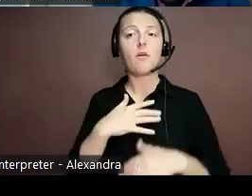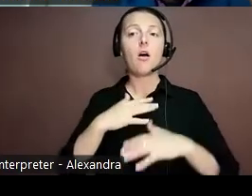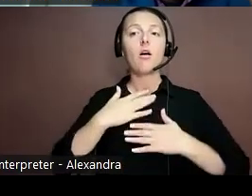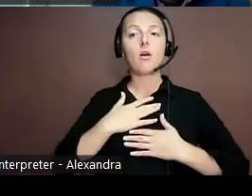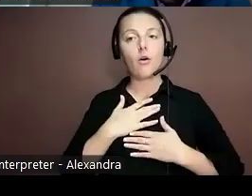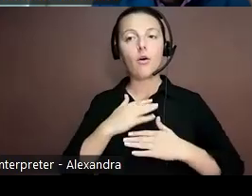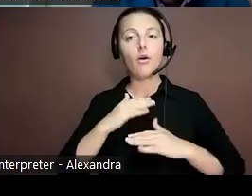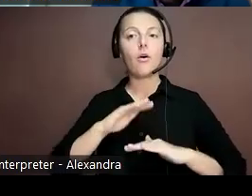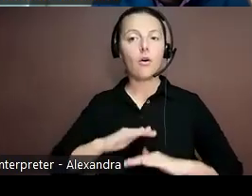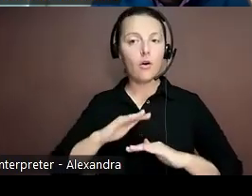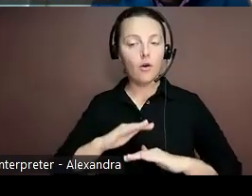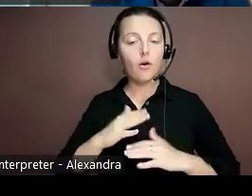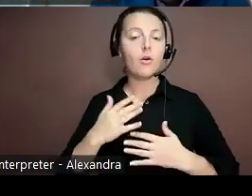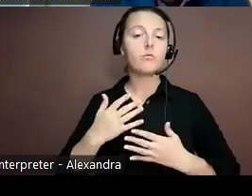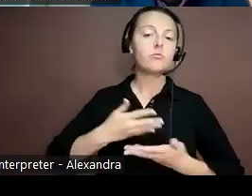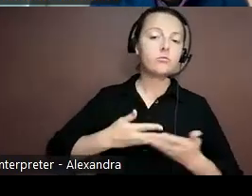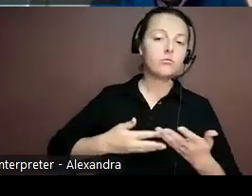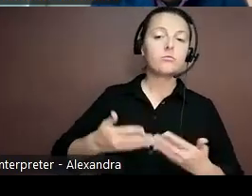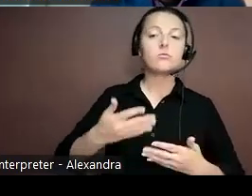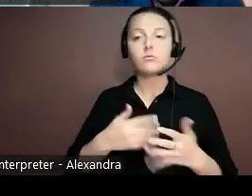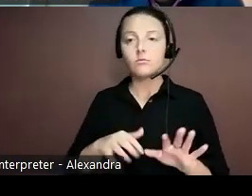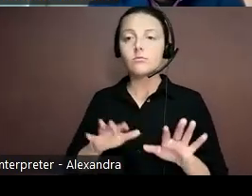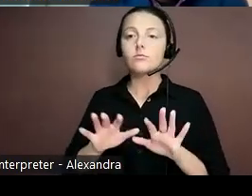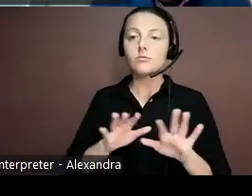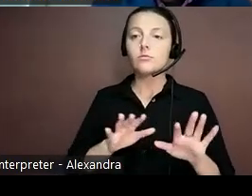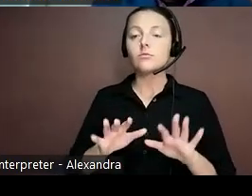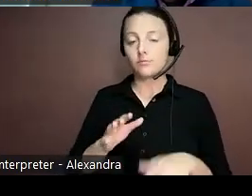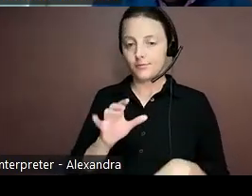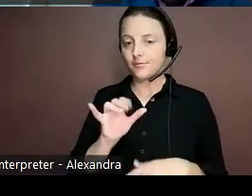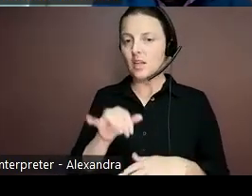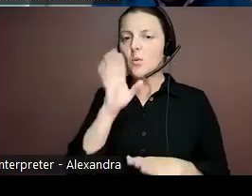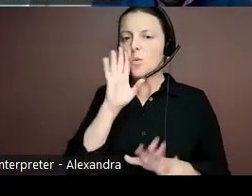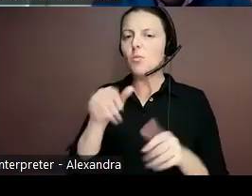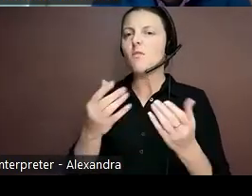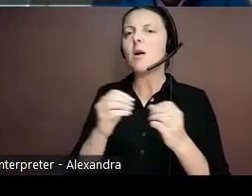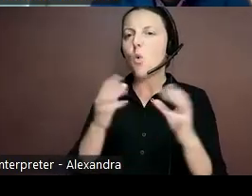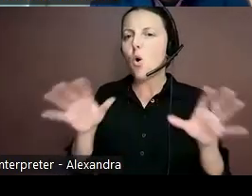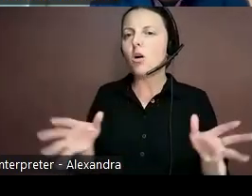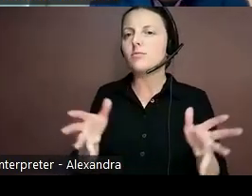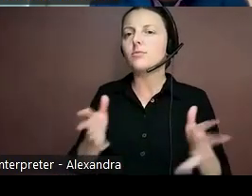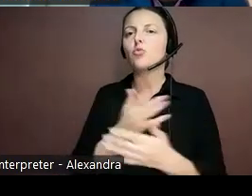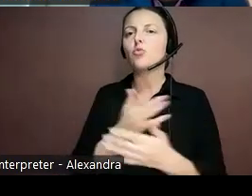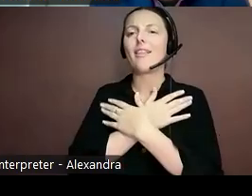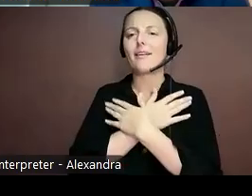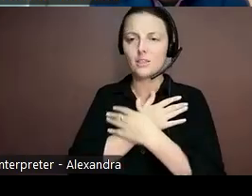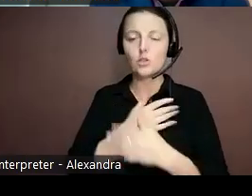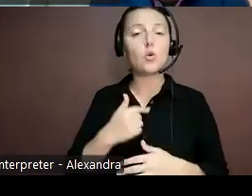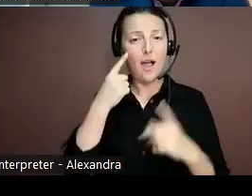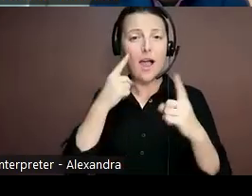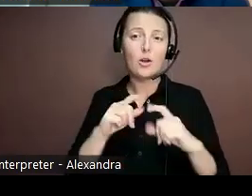also promotes relaxation. So, yes, I agree with all of that. uh that yes, I I think um you know